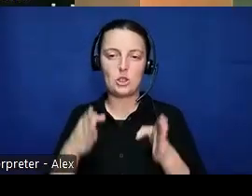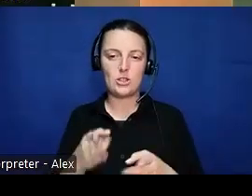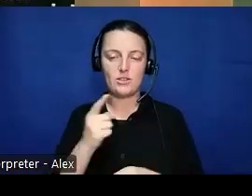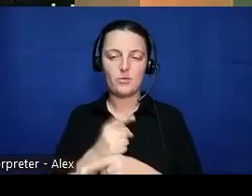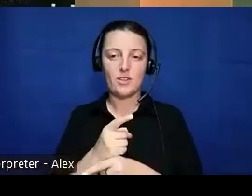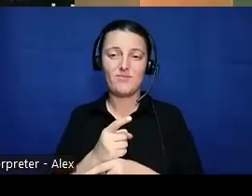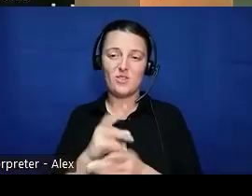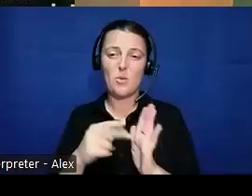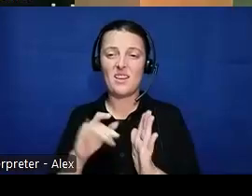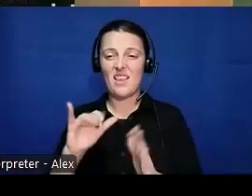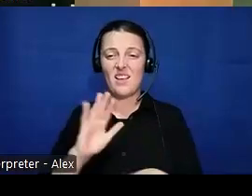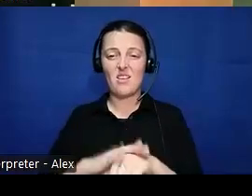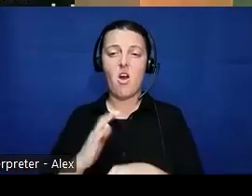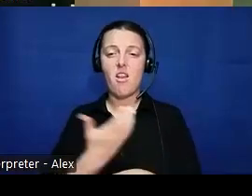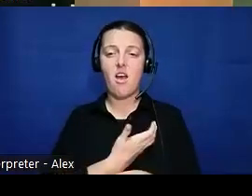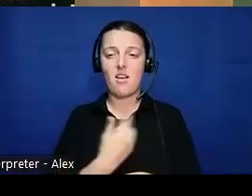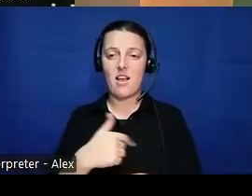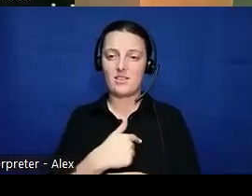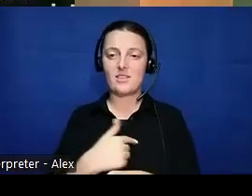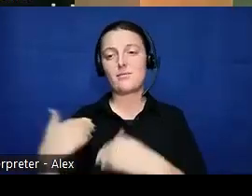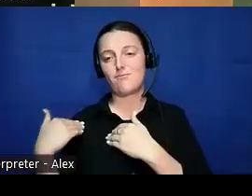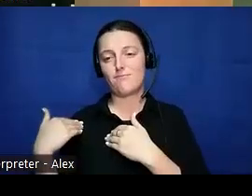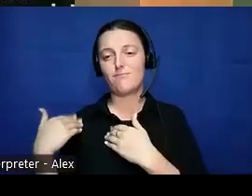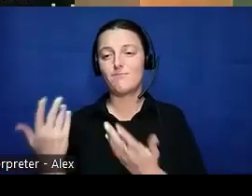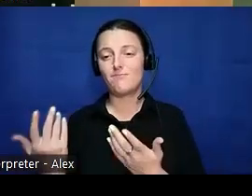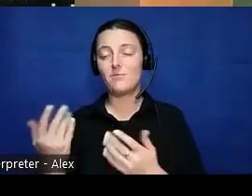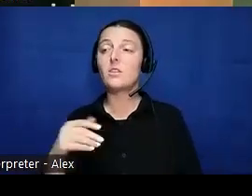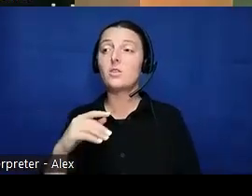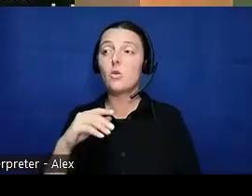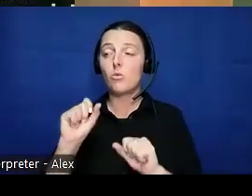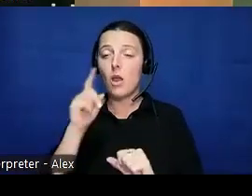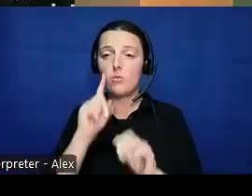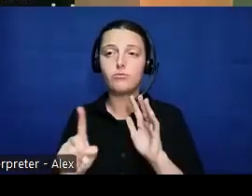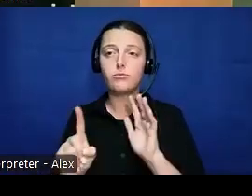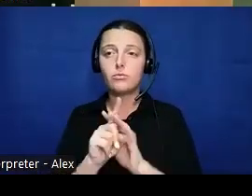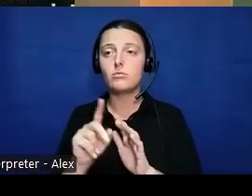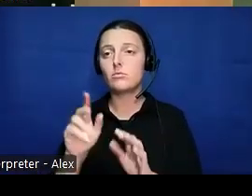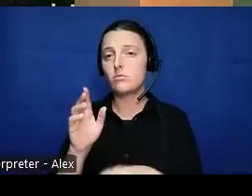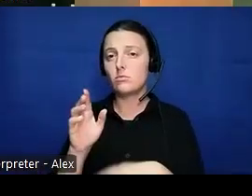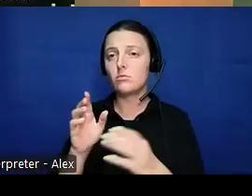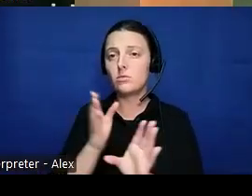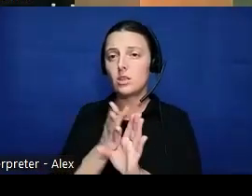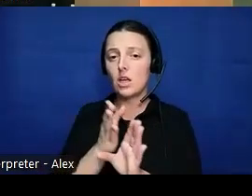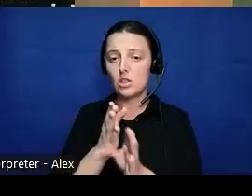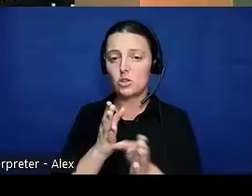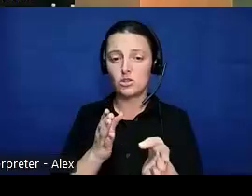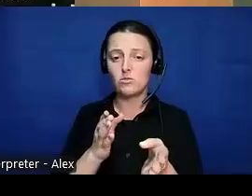mind. Is psychiatry a primary care discipline? Yes or no? The travesty is that if you think about it,